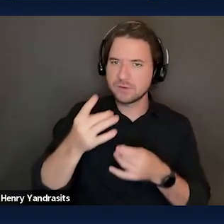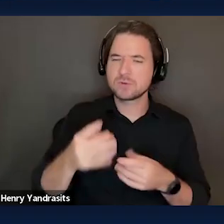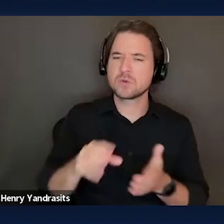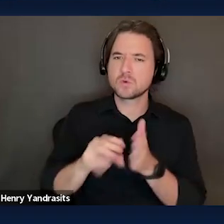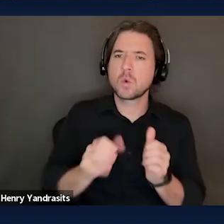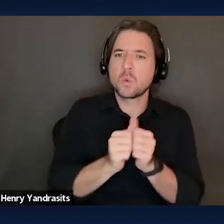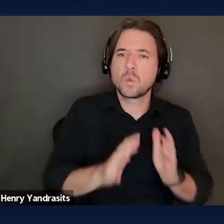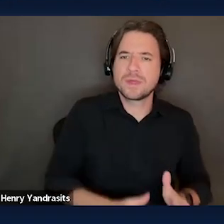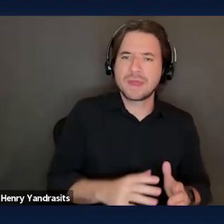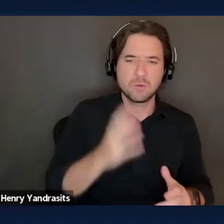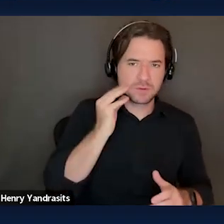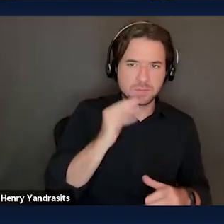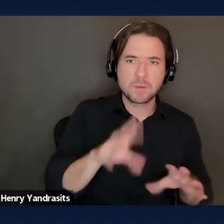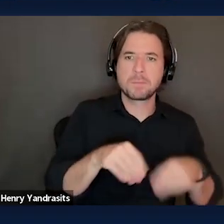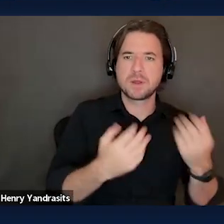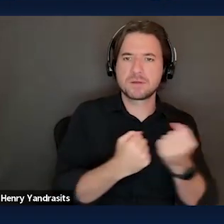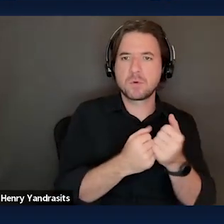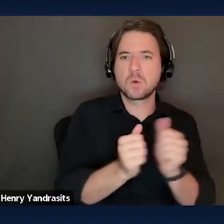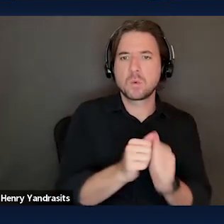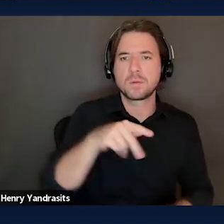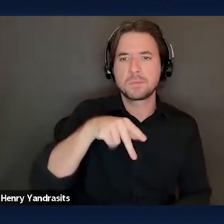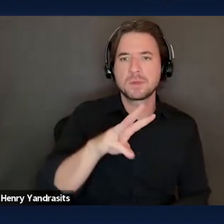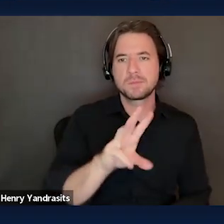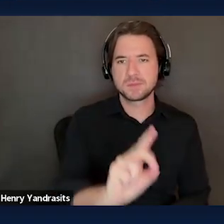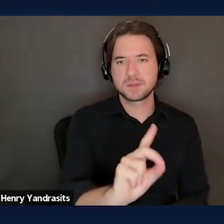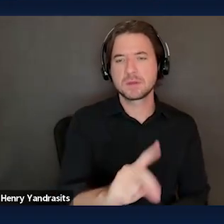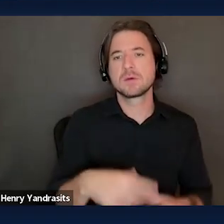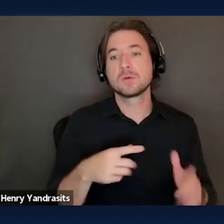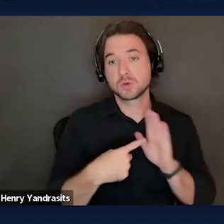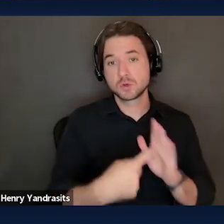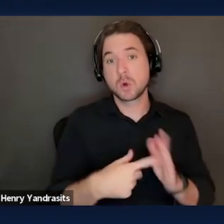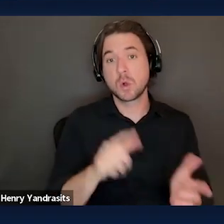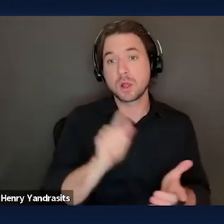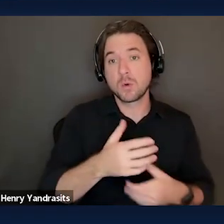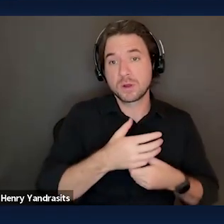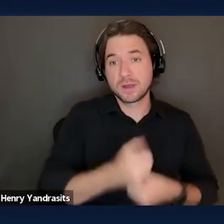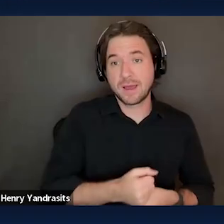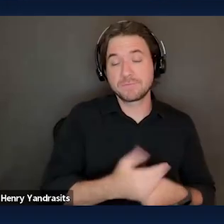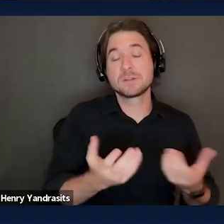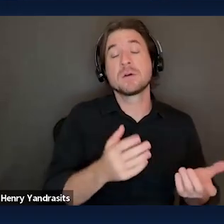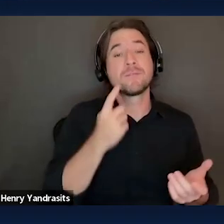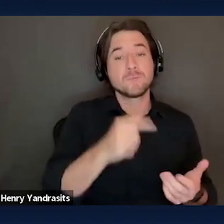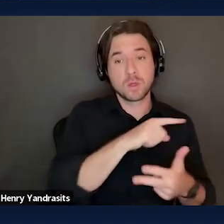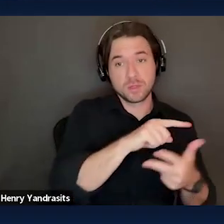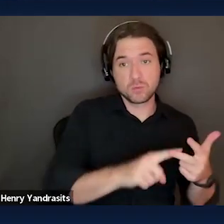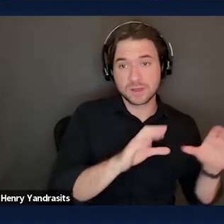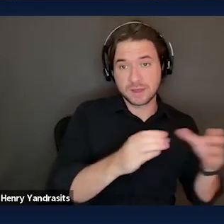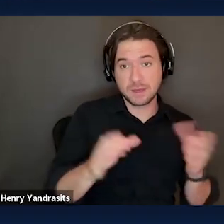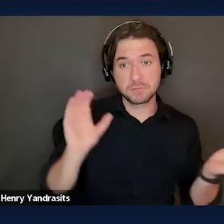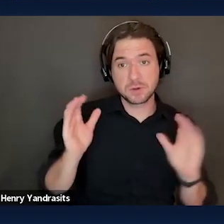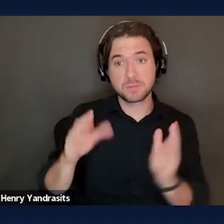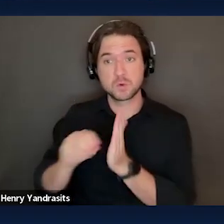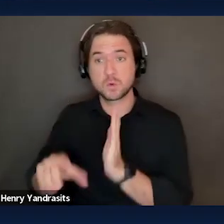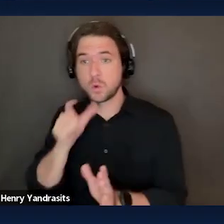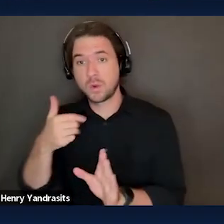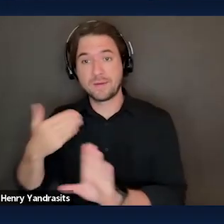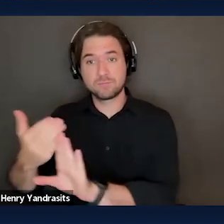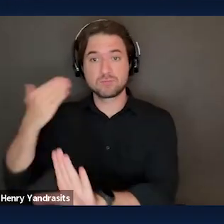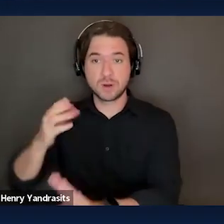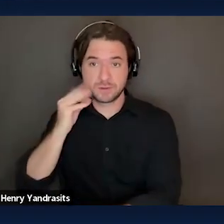reported significantly lower confidence levels in all three categories compared to students with prior experience prior to the interprofessional team experience.